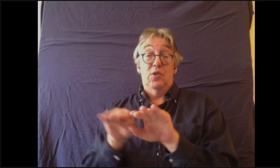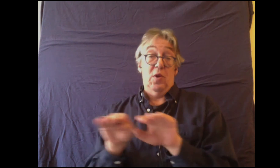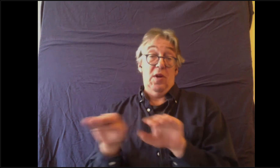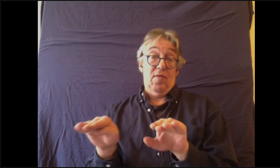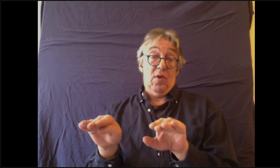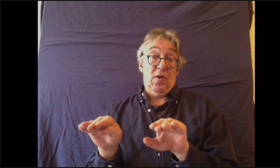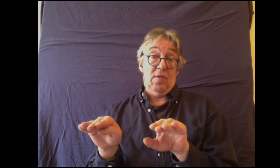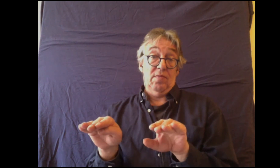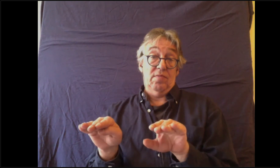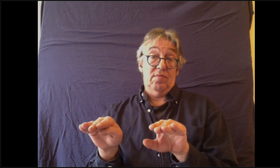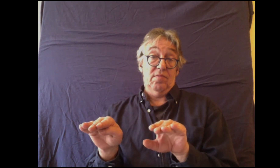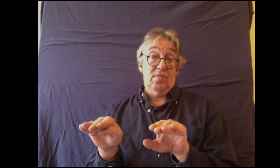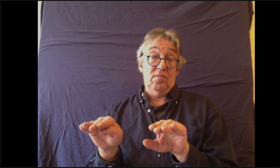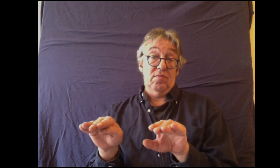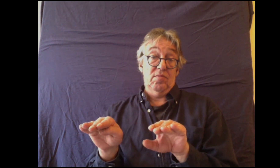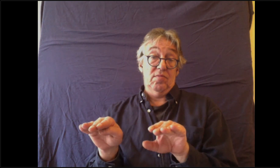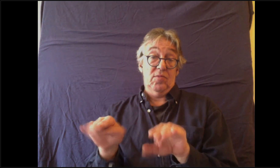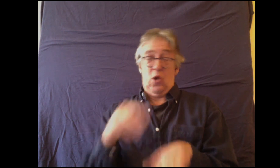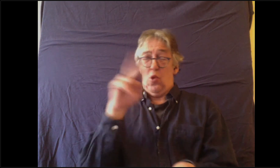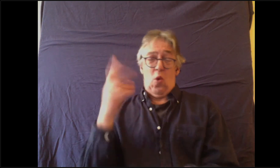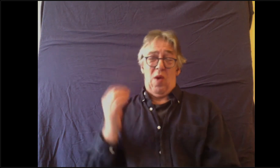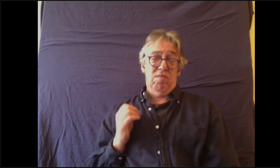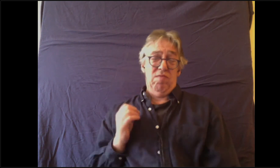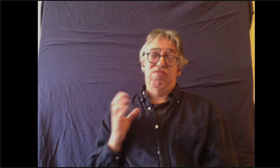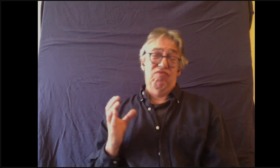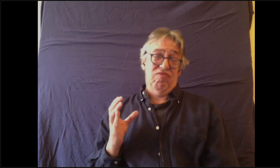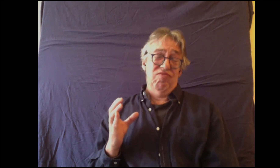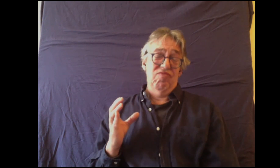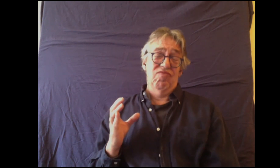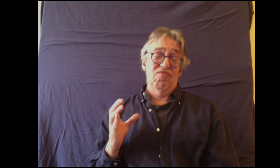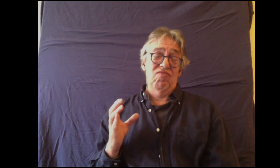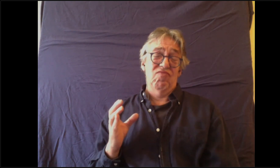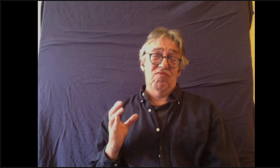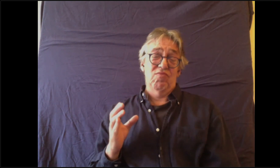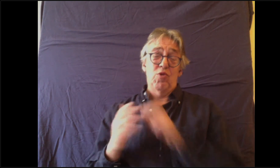And, Norway being a developed country there are still a big amount of issues